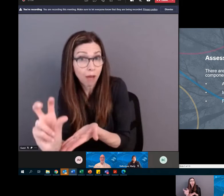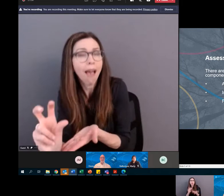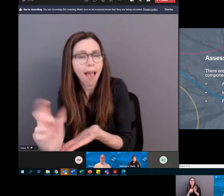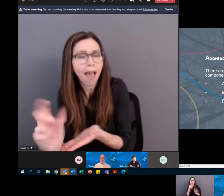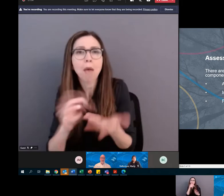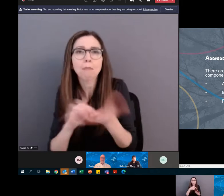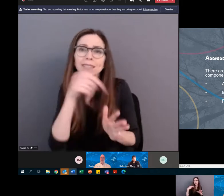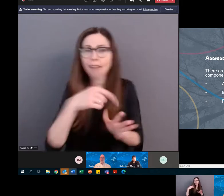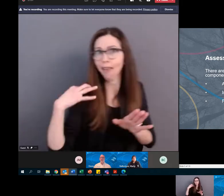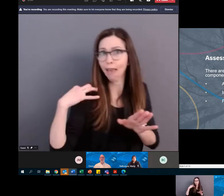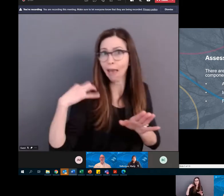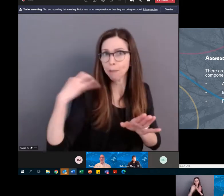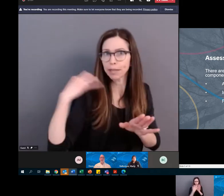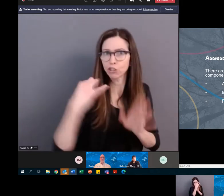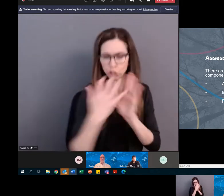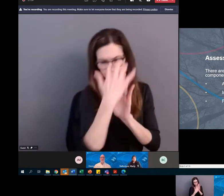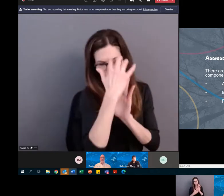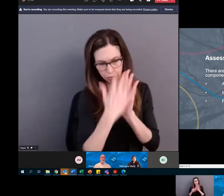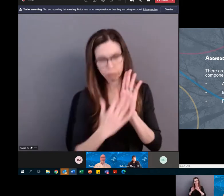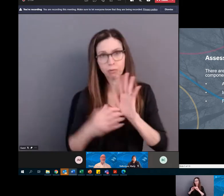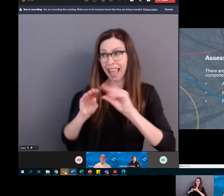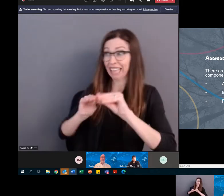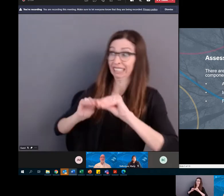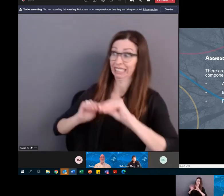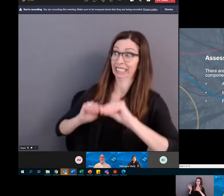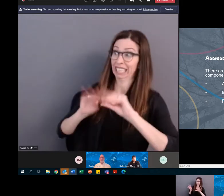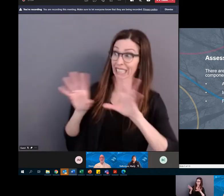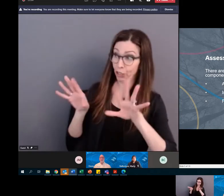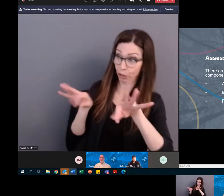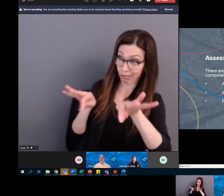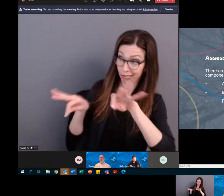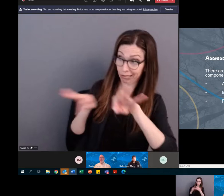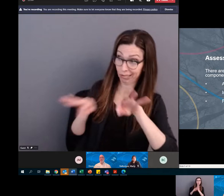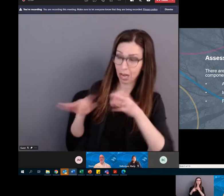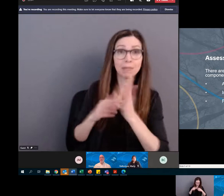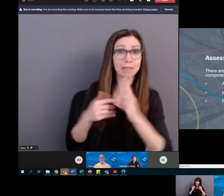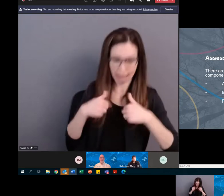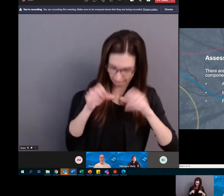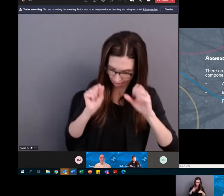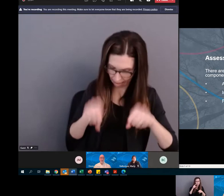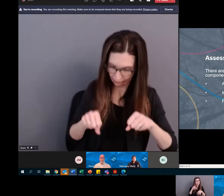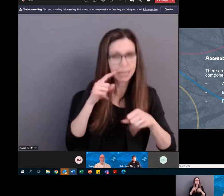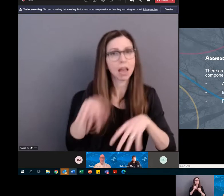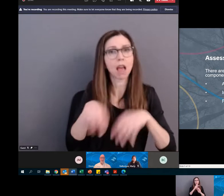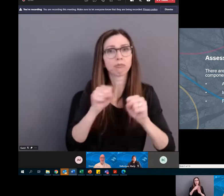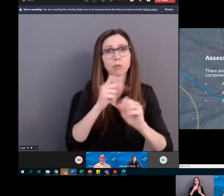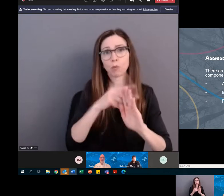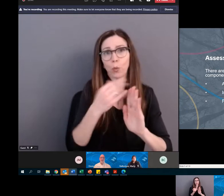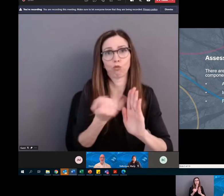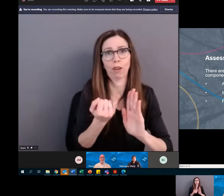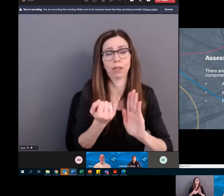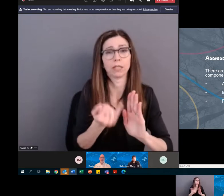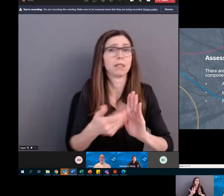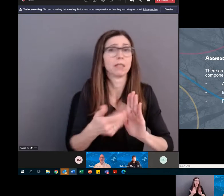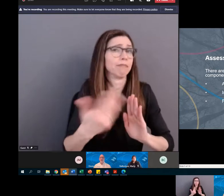their capacity to successfully undertake the project, and this can be conveyed in any number